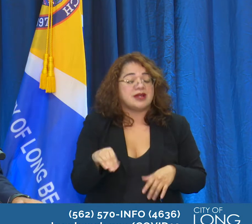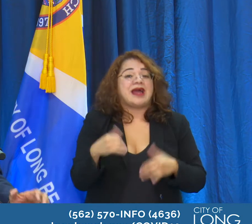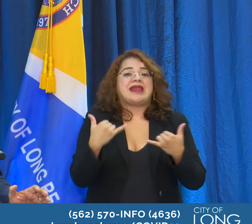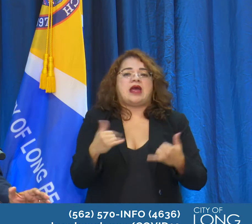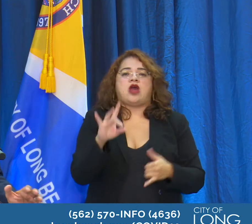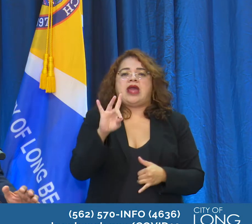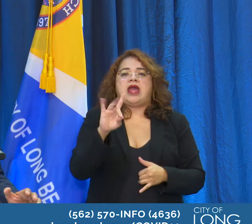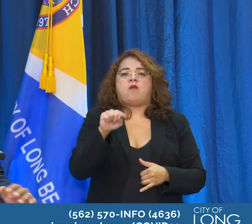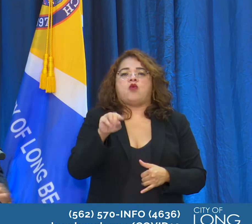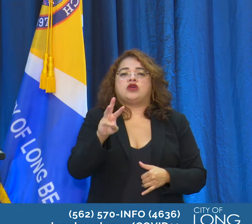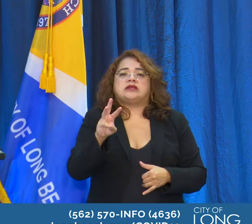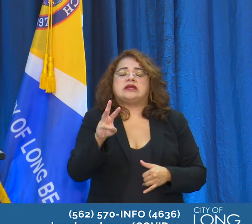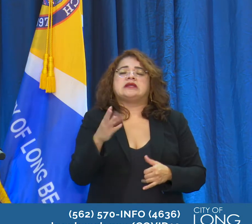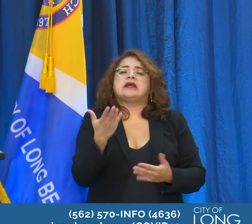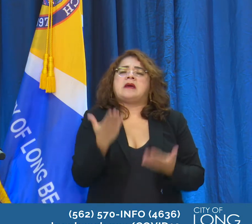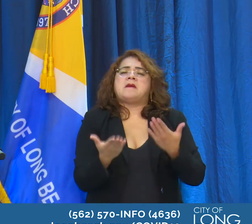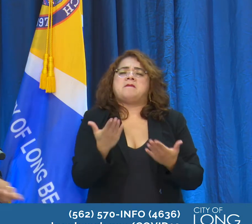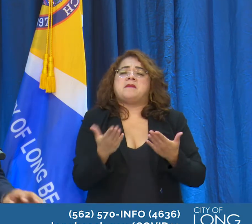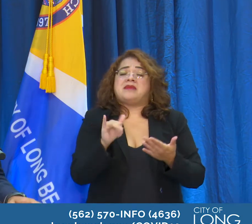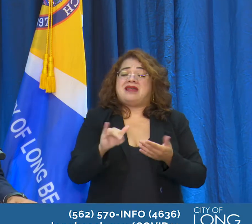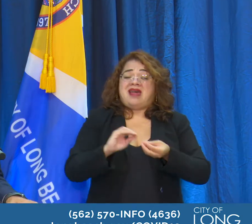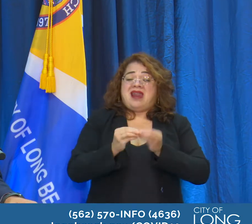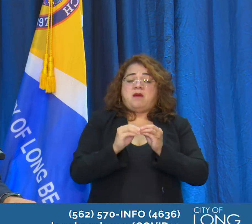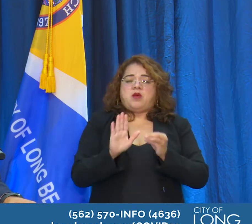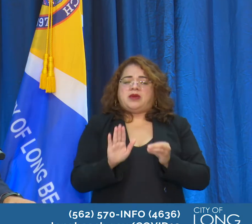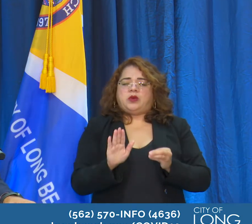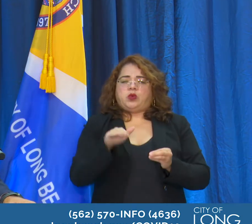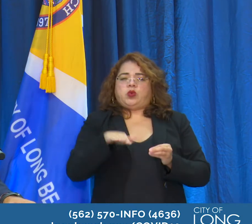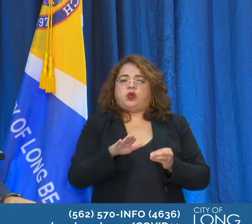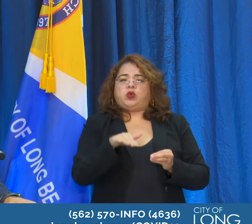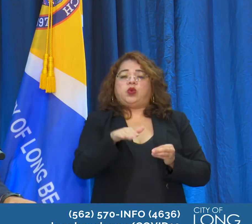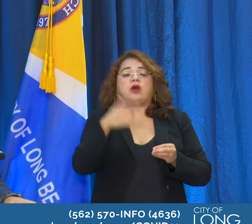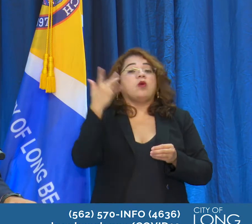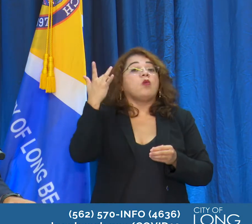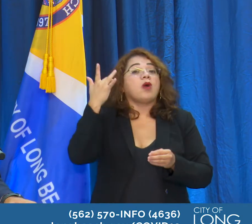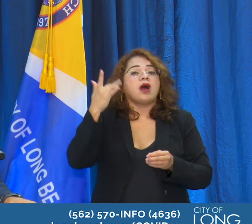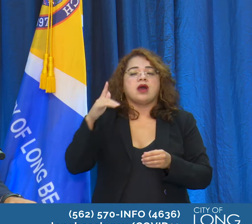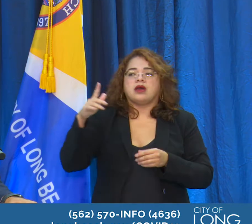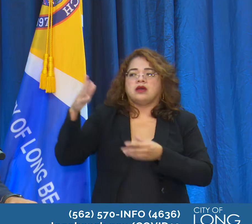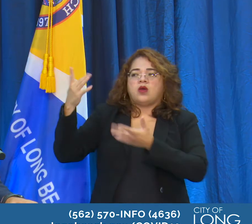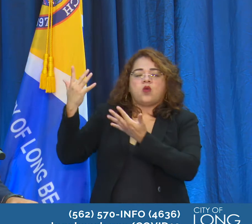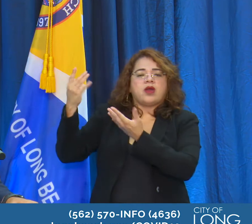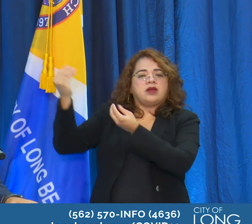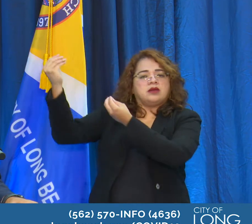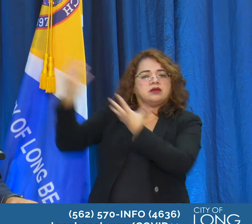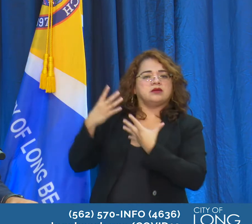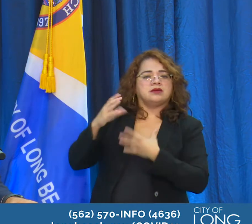Now that number might fluctuate some dependent on the remaining cases that still need to